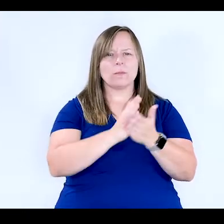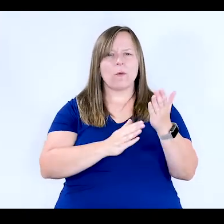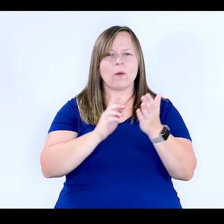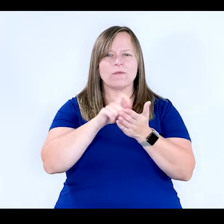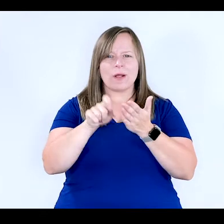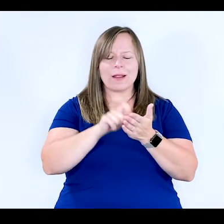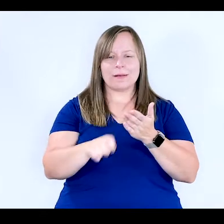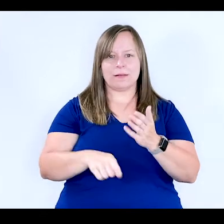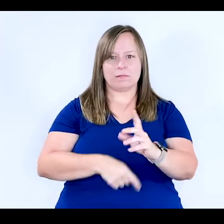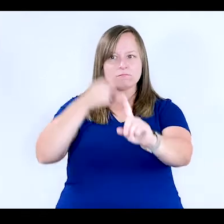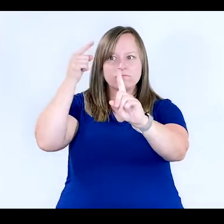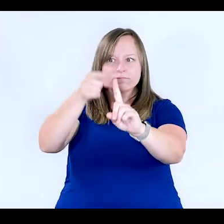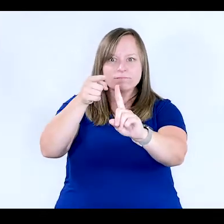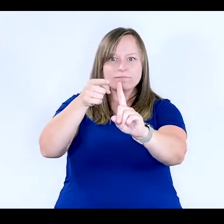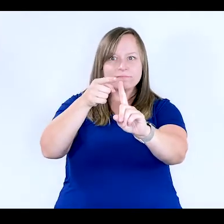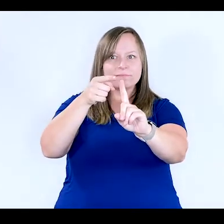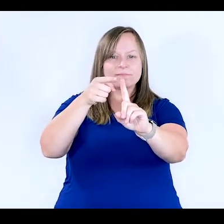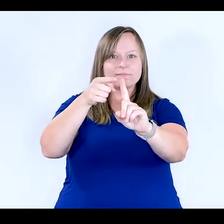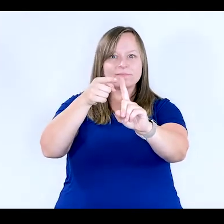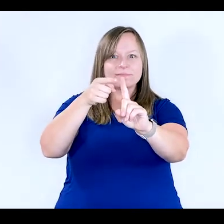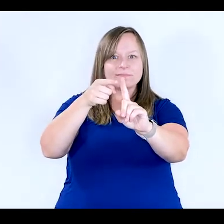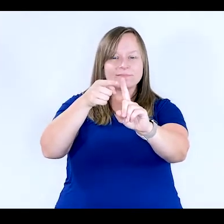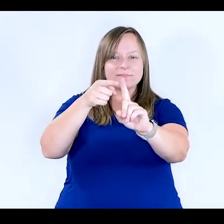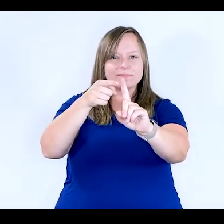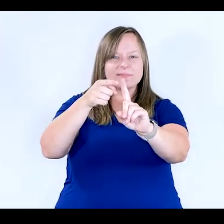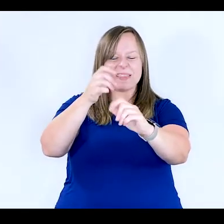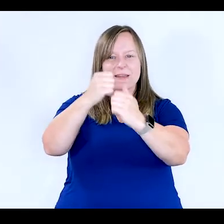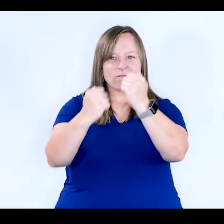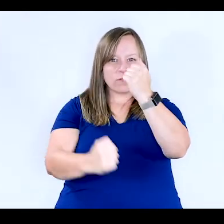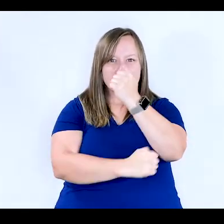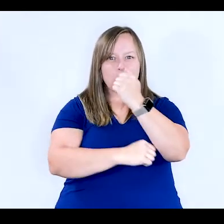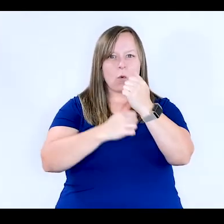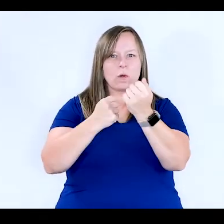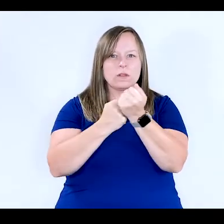stating the main idea first and then building that foundation with supporting